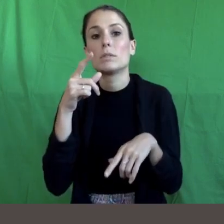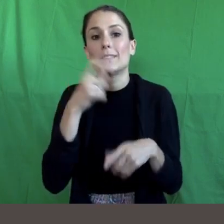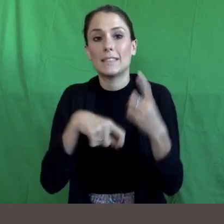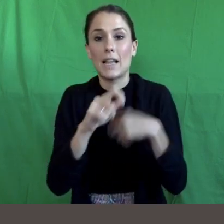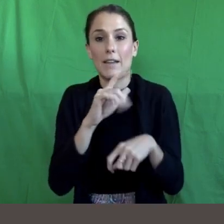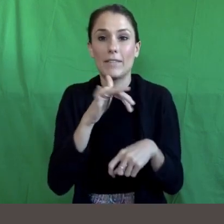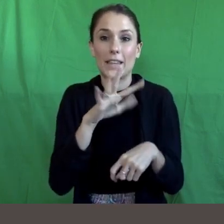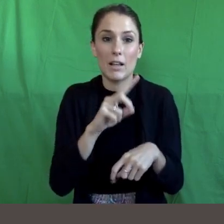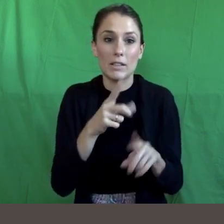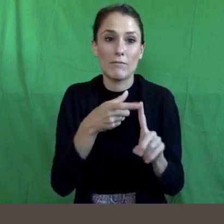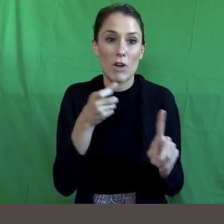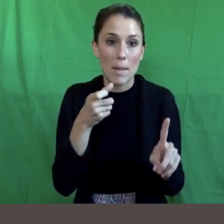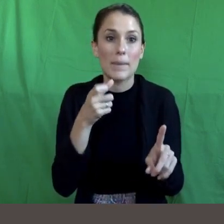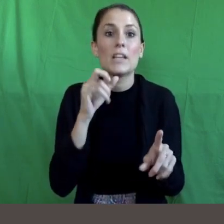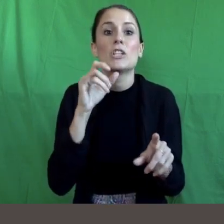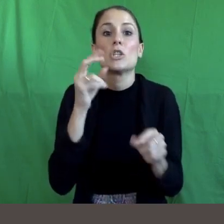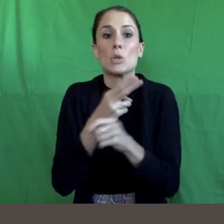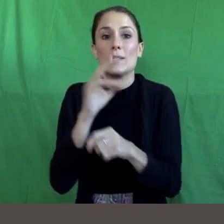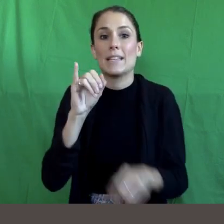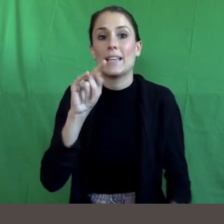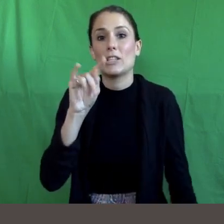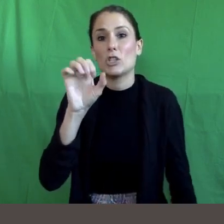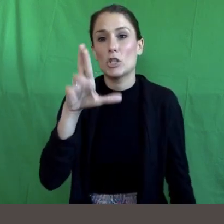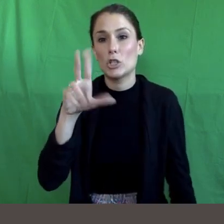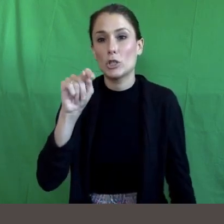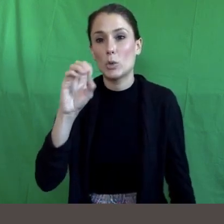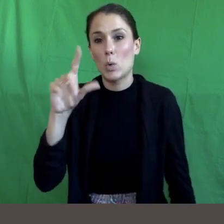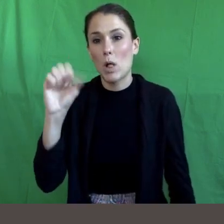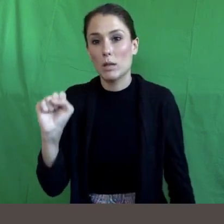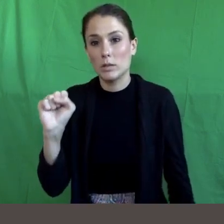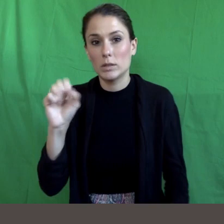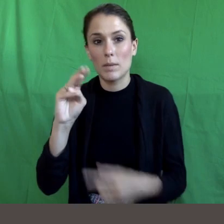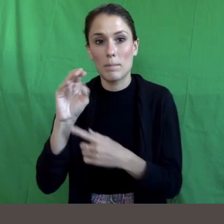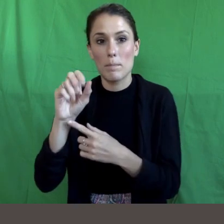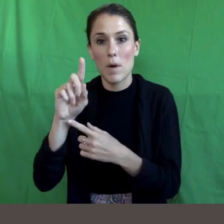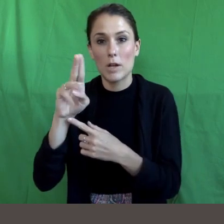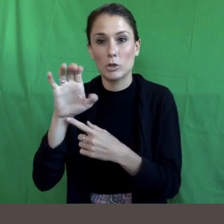to using yield from is to use the itertools module in the itertools module, you'll find